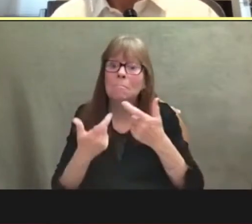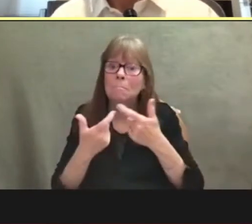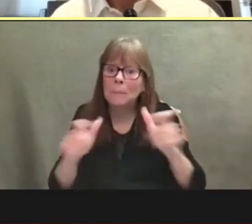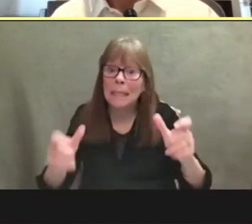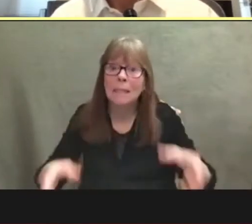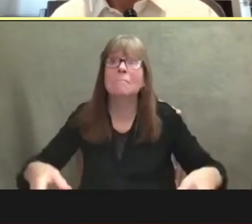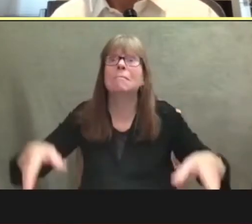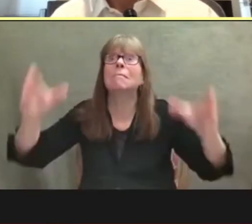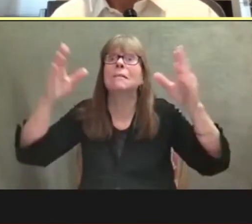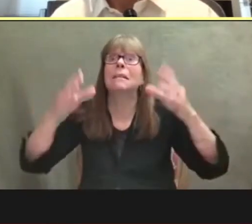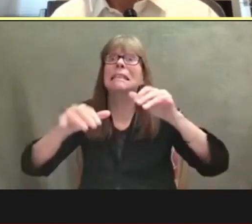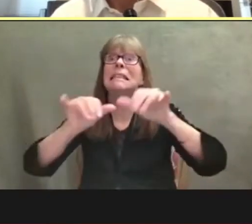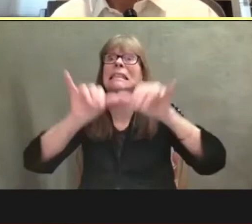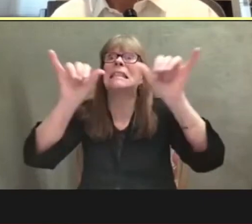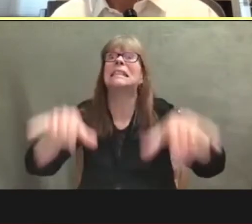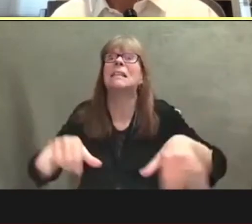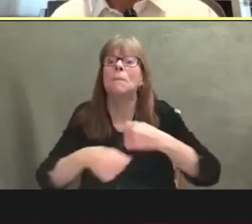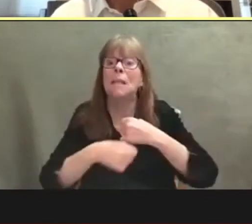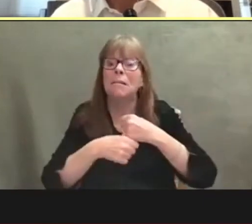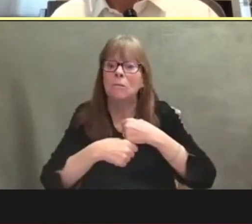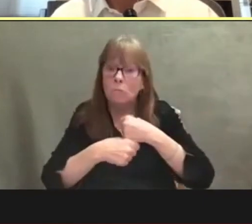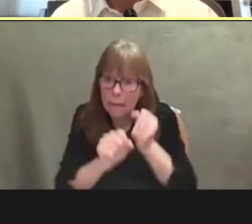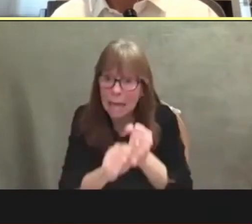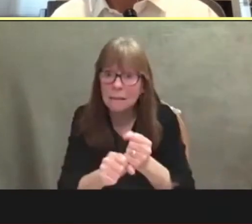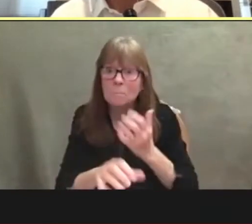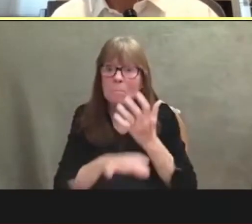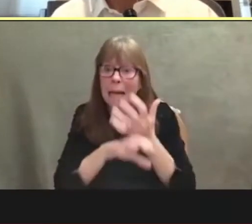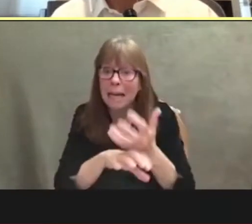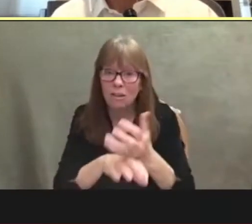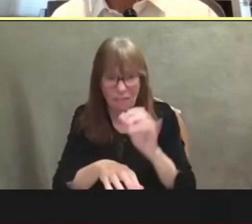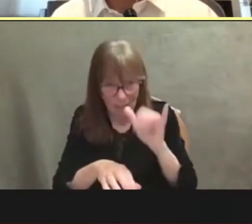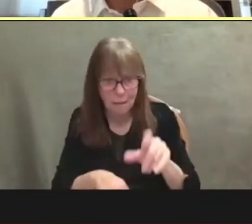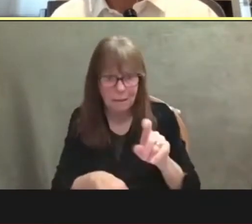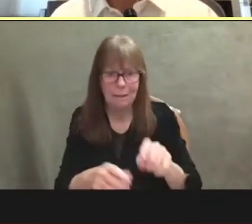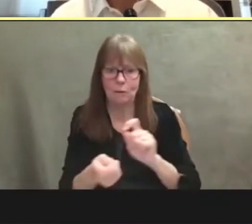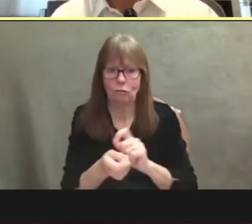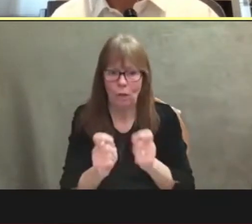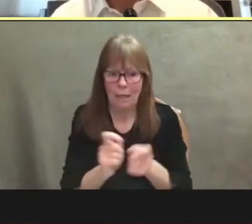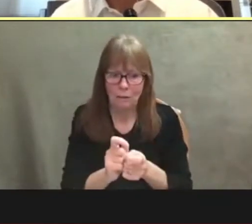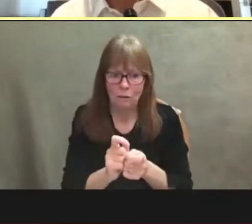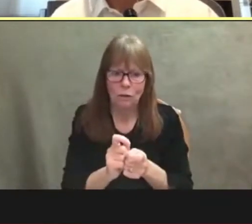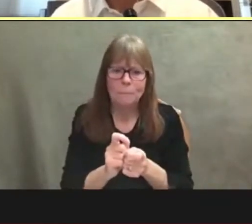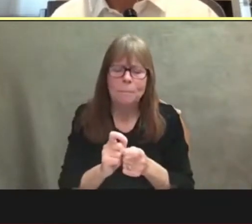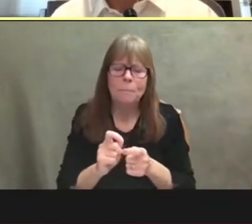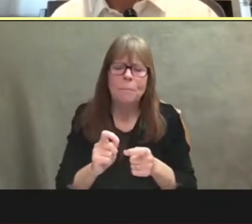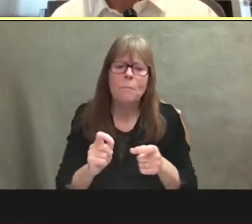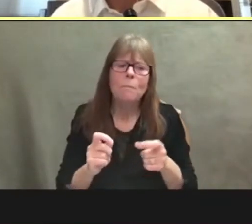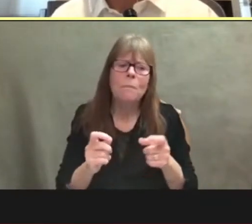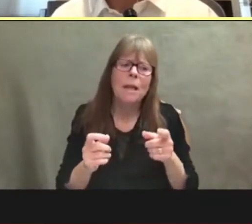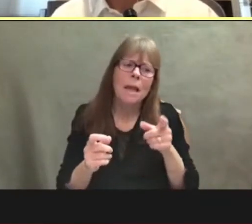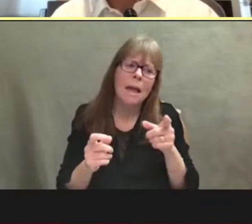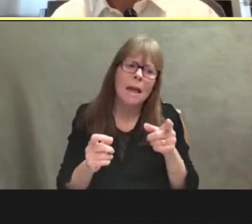And this one really resonated to our ideas of accommodations, and how sometimes we feel